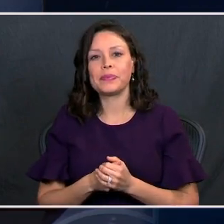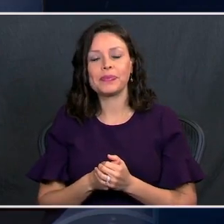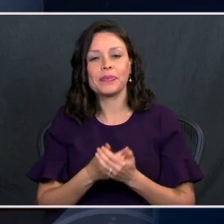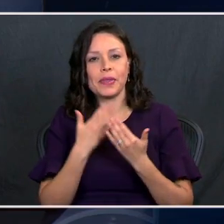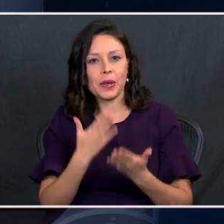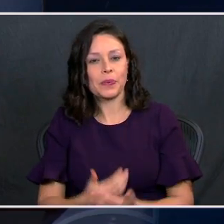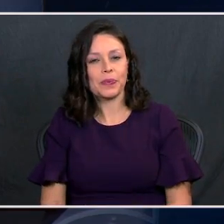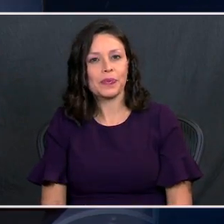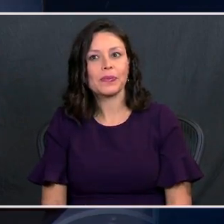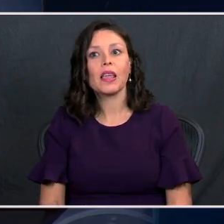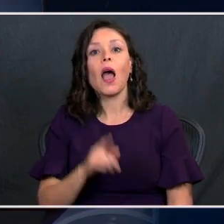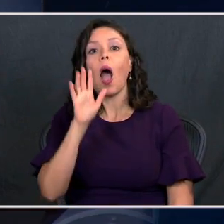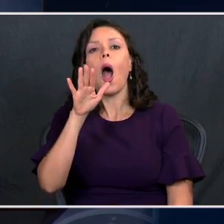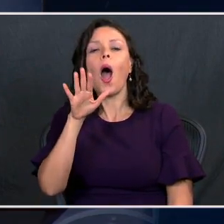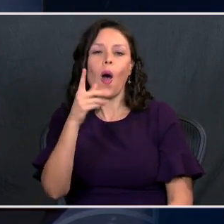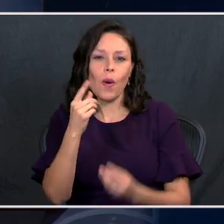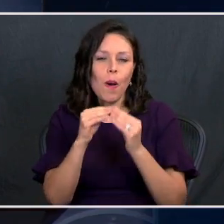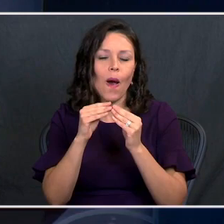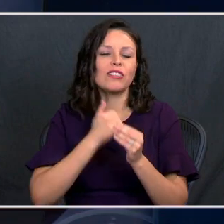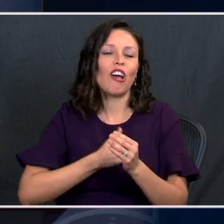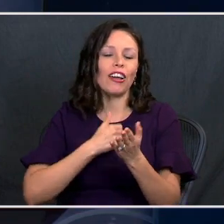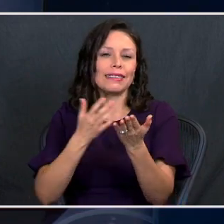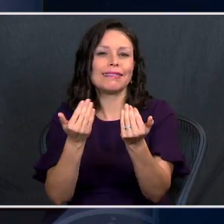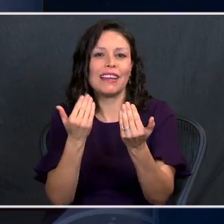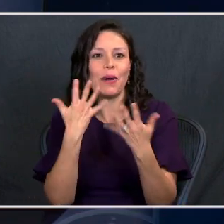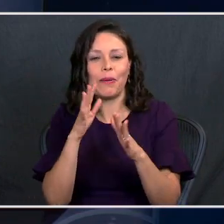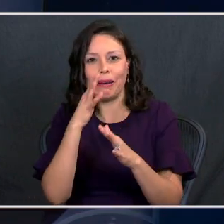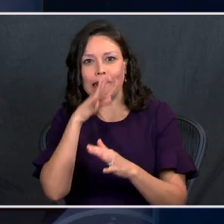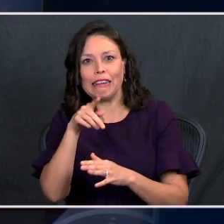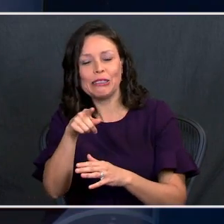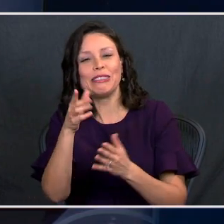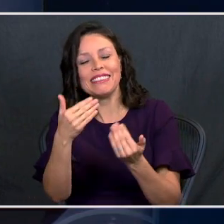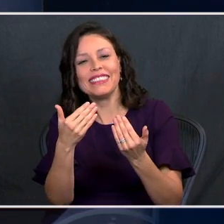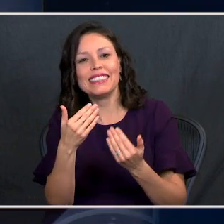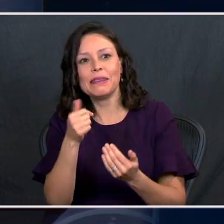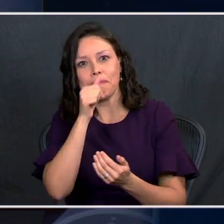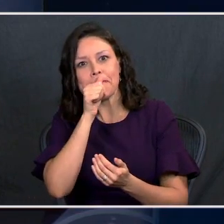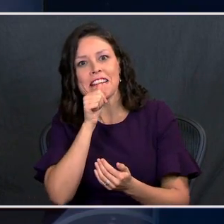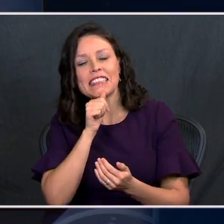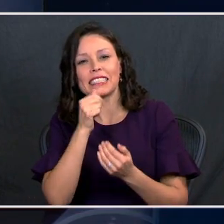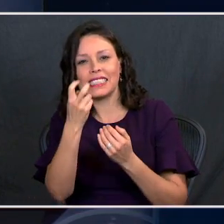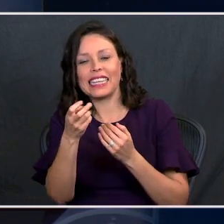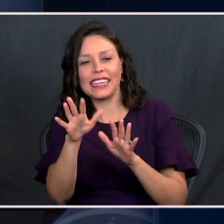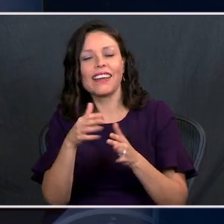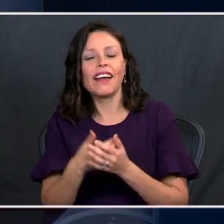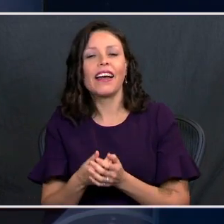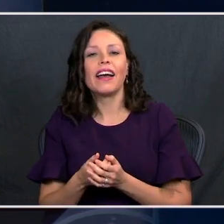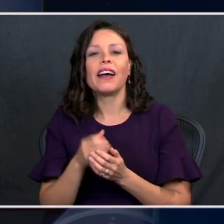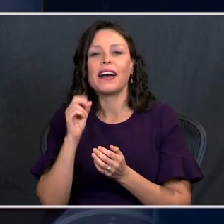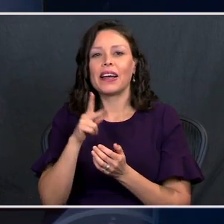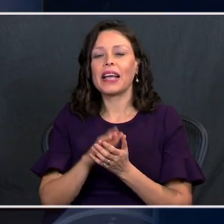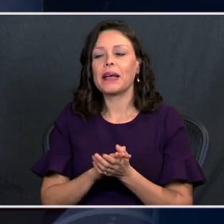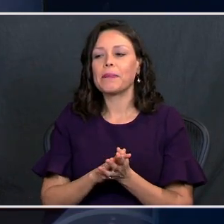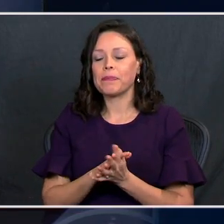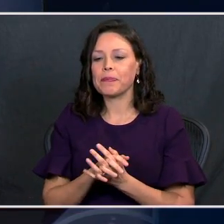Ms. Psaki: All right, one more. I'm sorry about that. We don't -- we don't want to leave you hanging. The Press: Sorry. Ms. Psaki: You've been very patient in the back. The Press: I represent for the foreign press group.